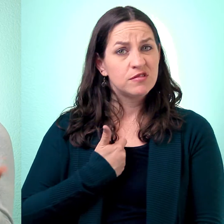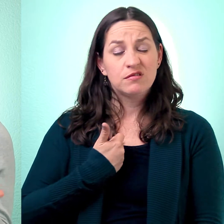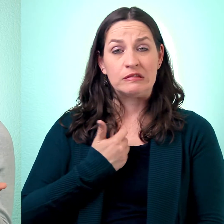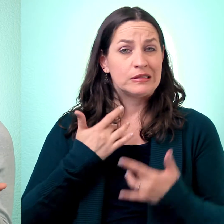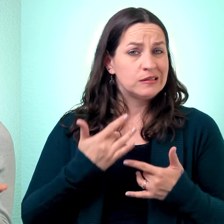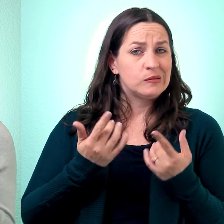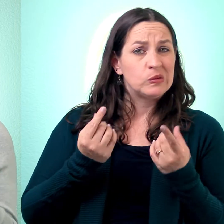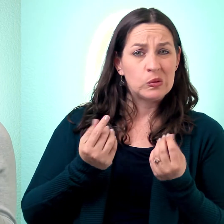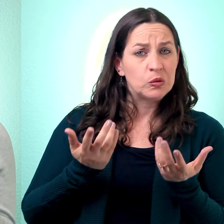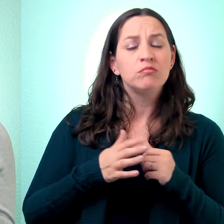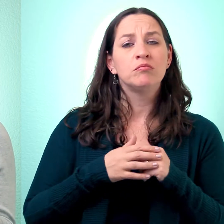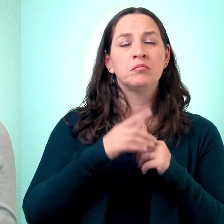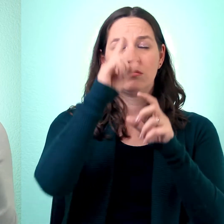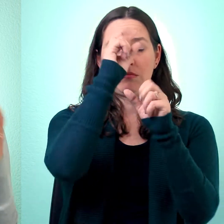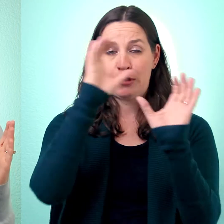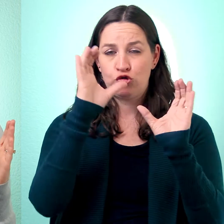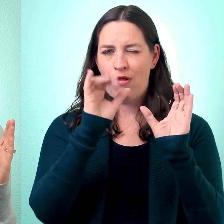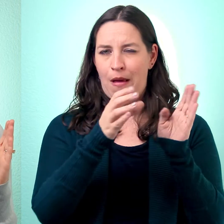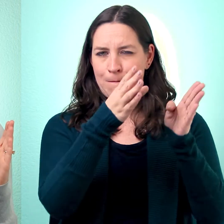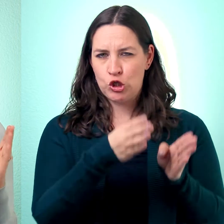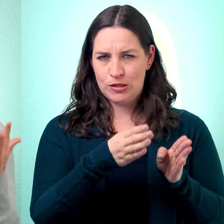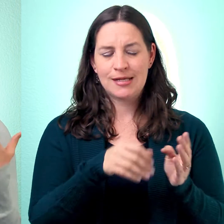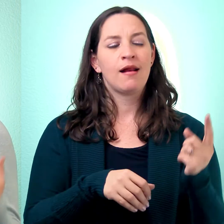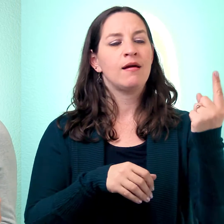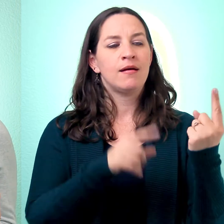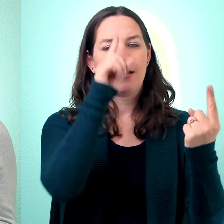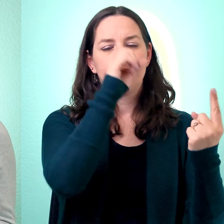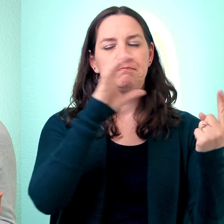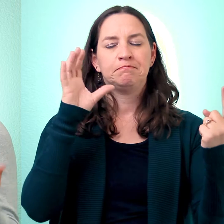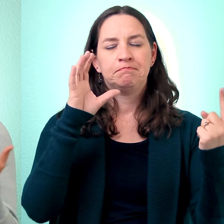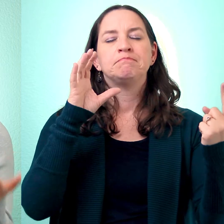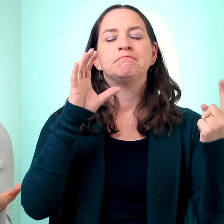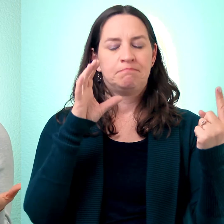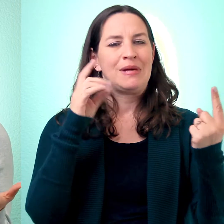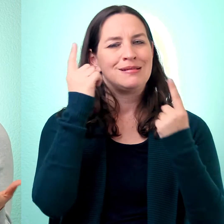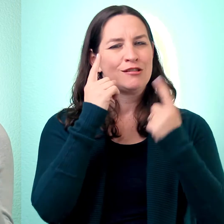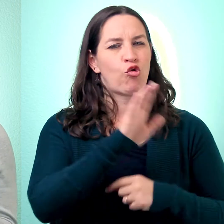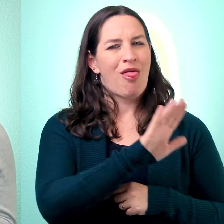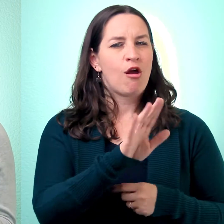So for me, I like to picture my person, take a deep breath, think about their sign style,